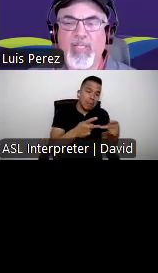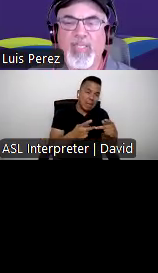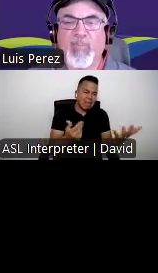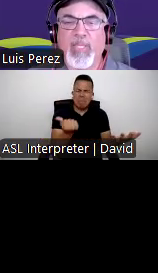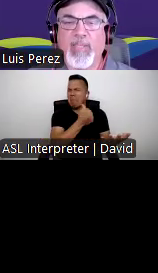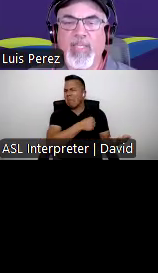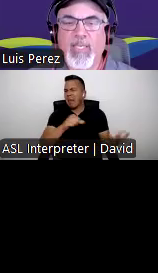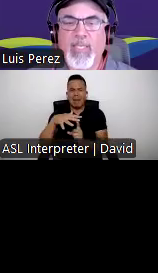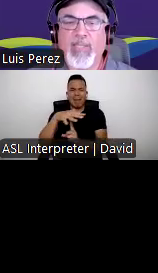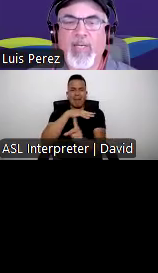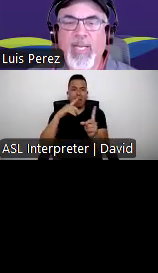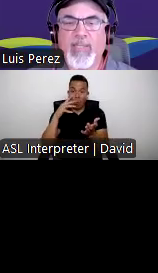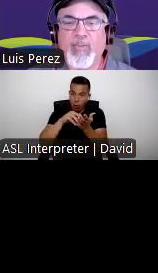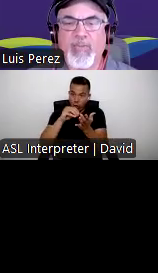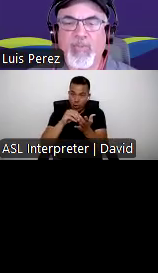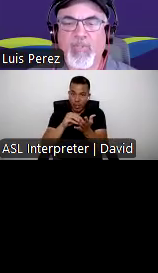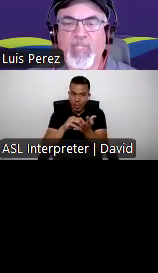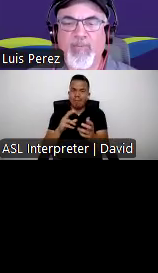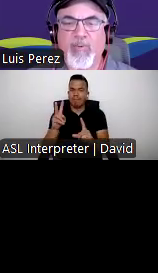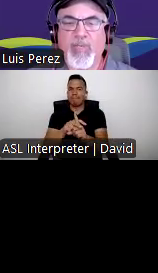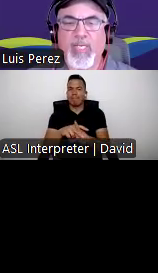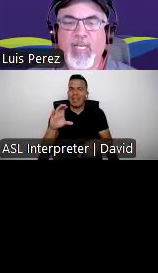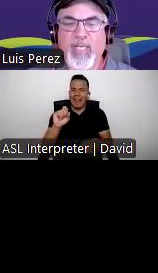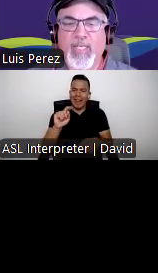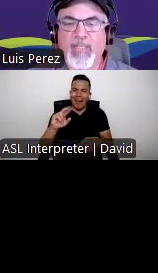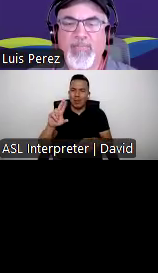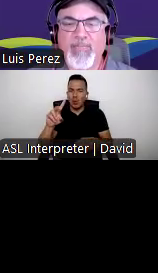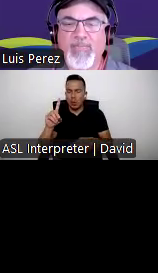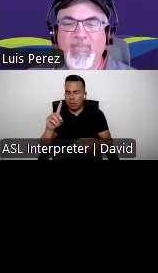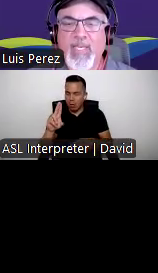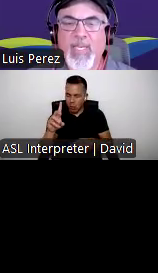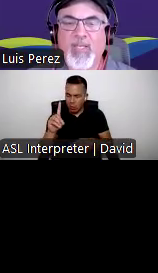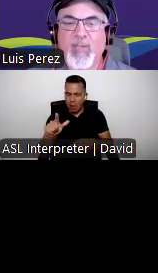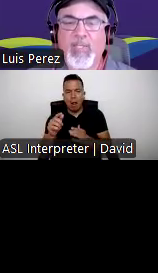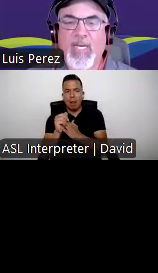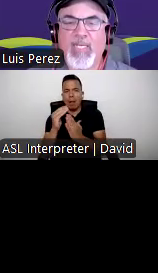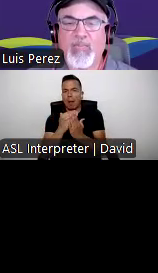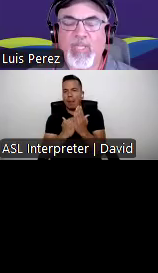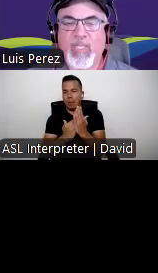takes place, is our CAST Universal Design for Learning Guidelines. And those guidelines really